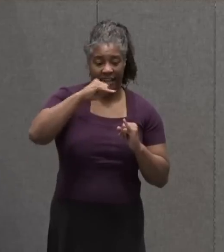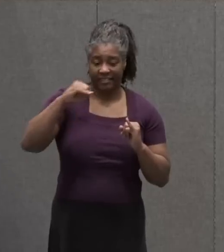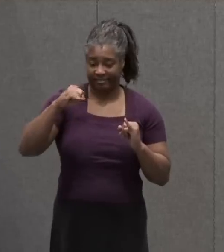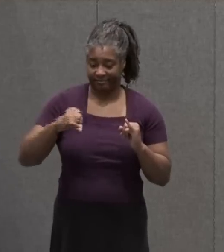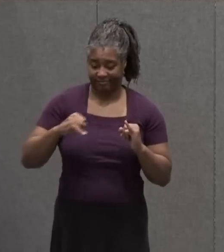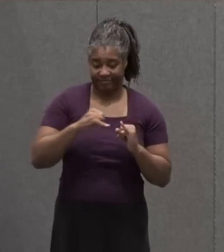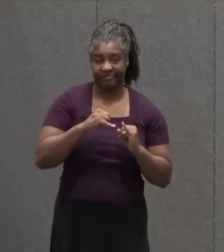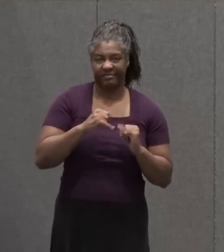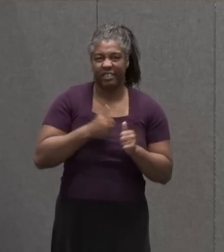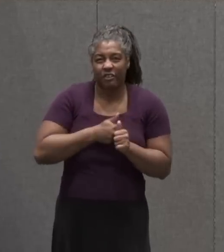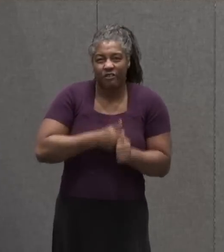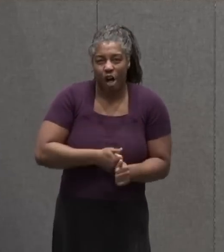just like this.